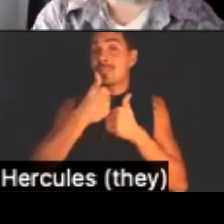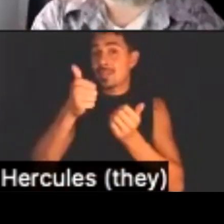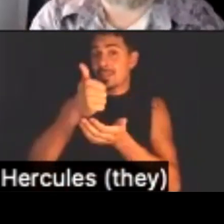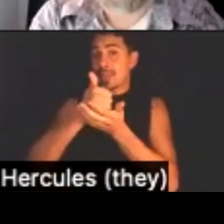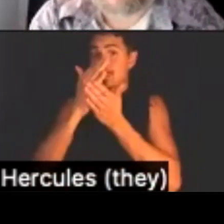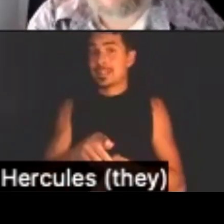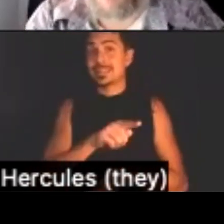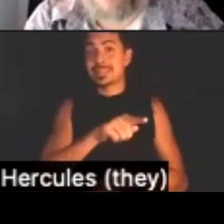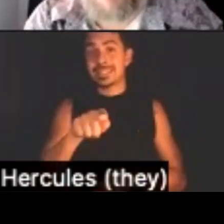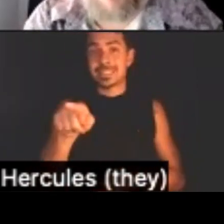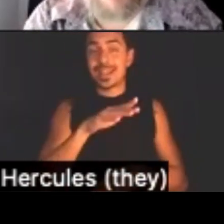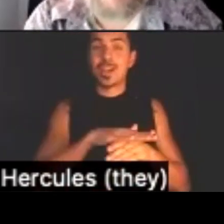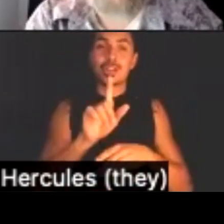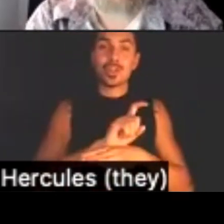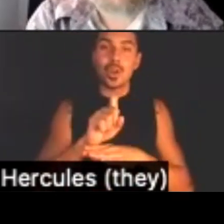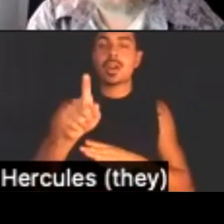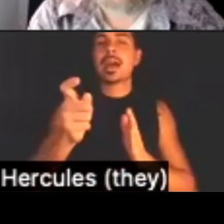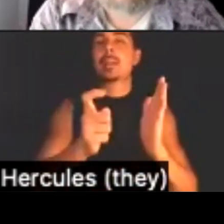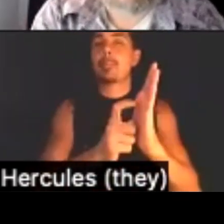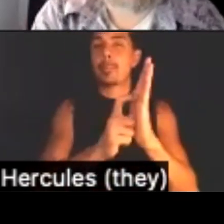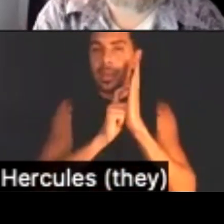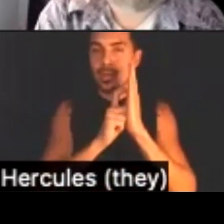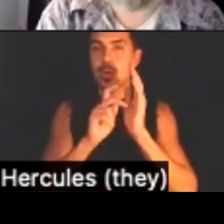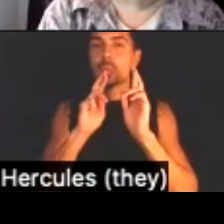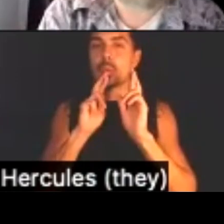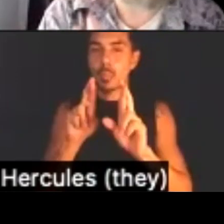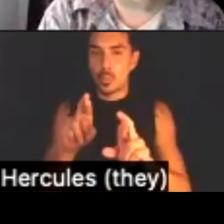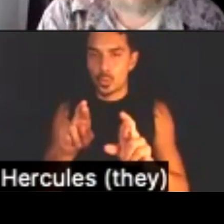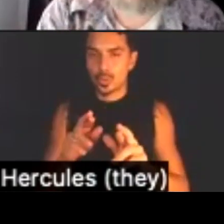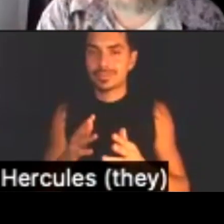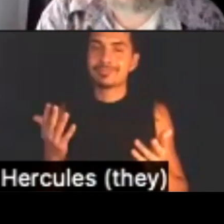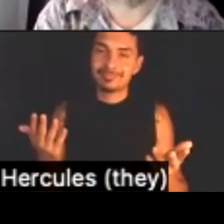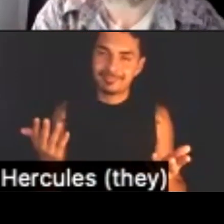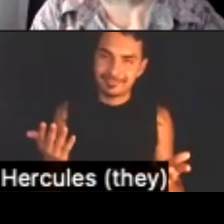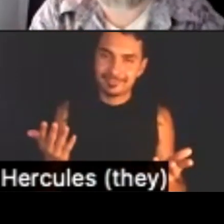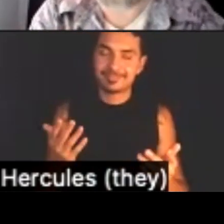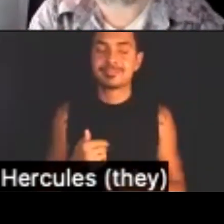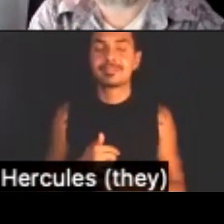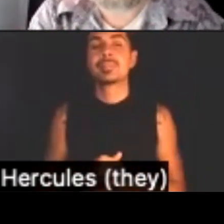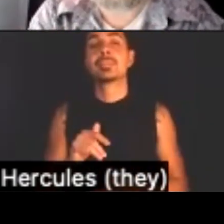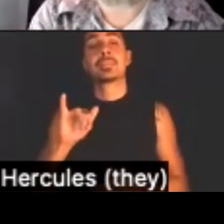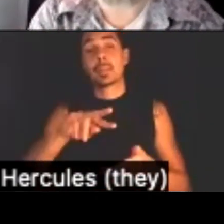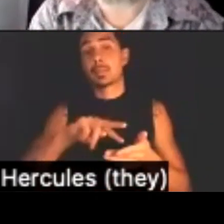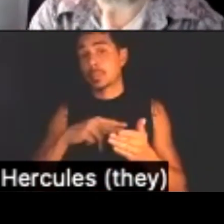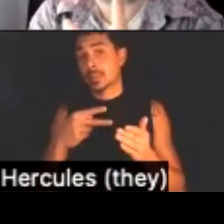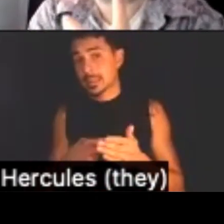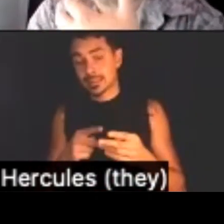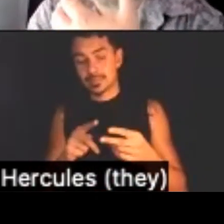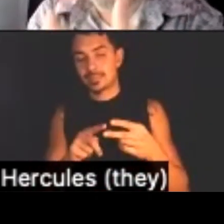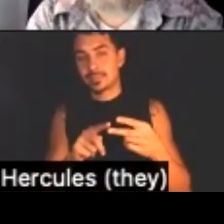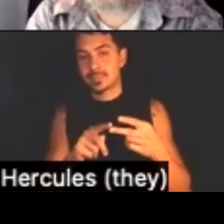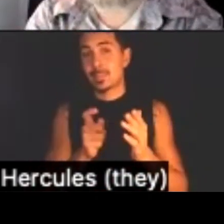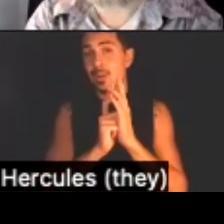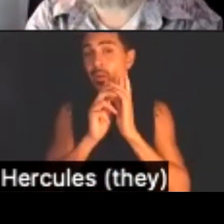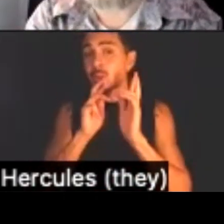are mandatory reporters. And that may mean that you feel the need to report